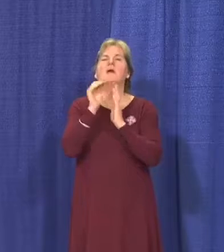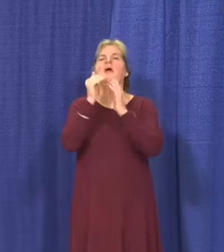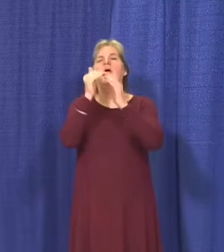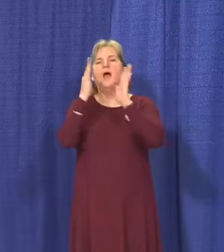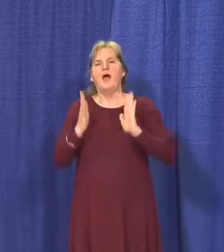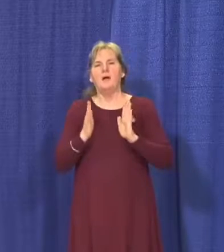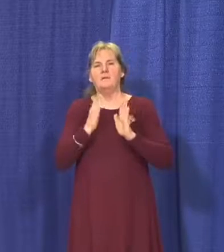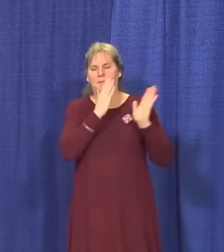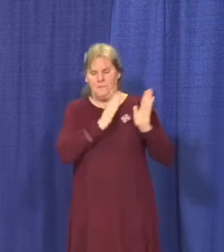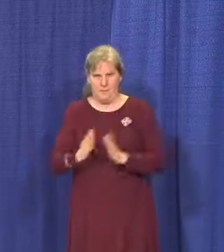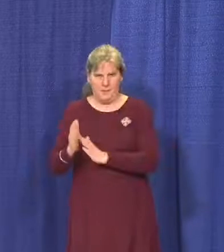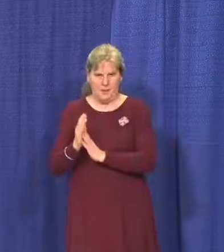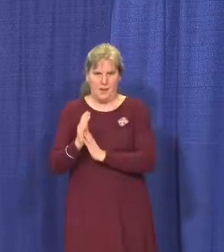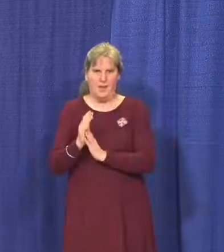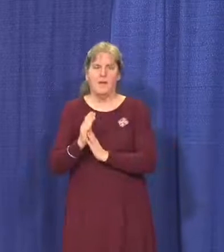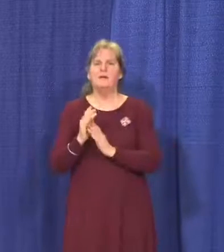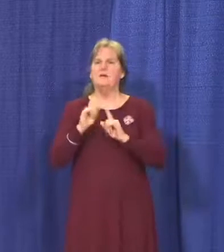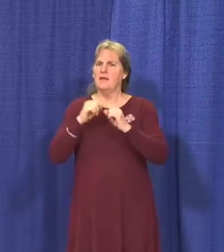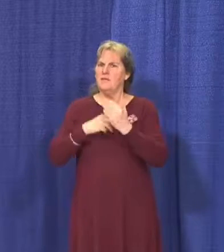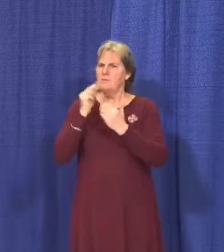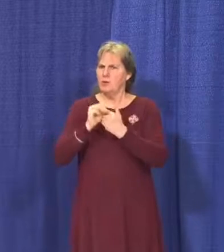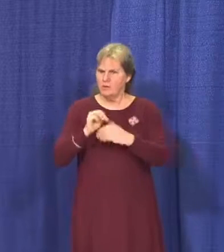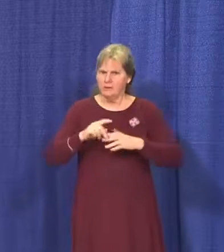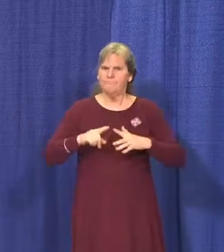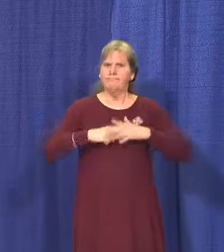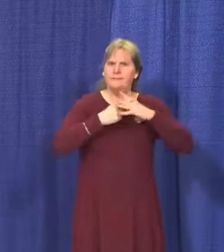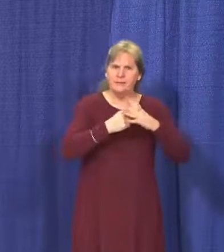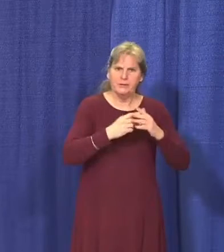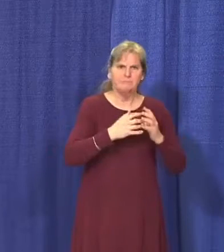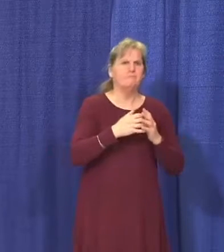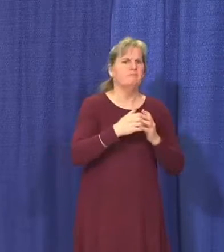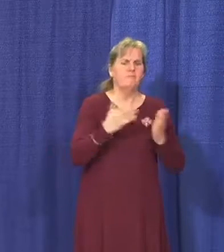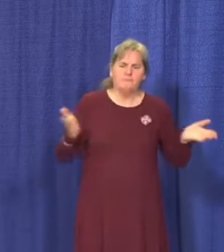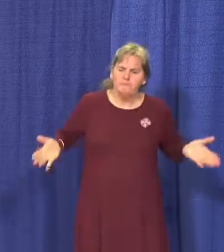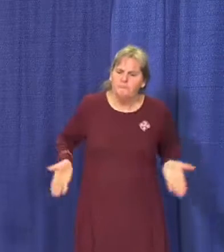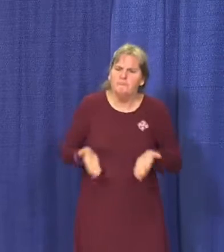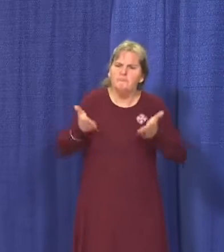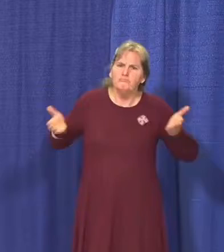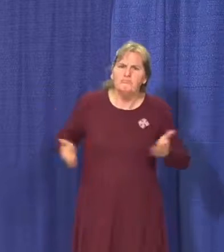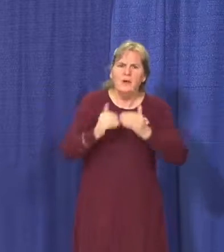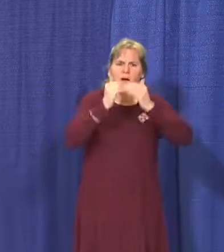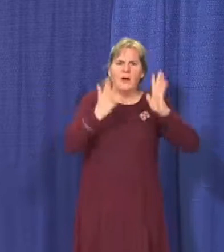place to call home, we launched landmark programs to boost housing supply.